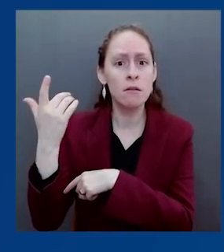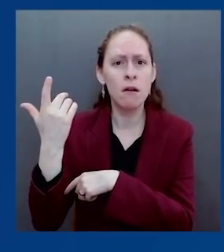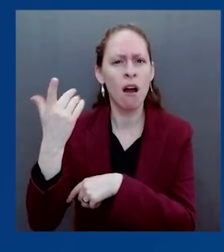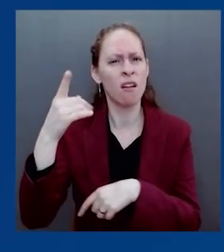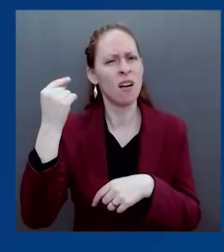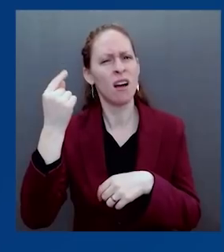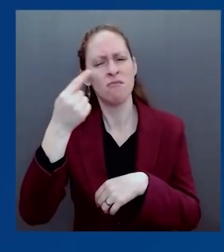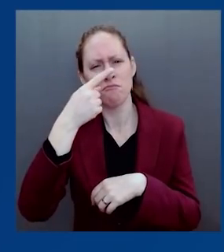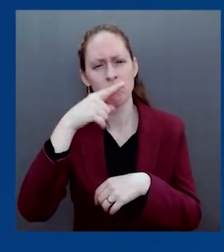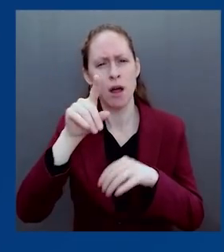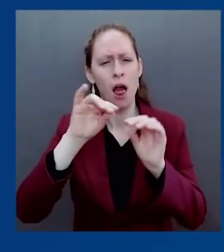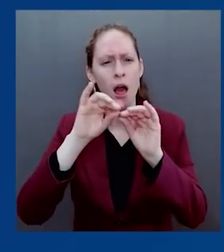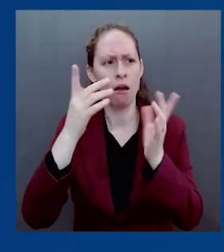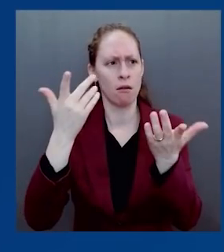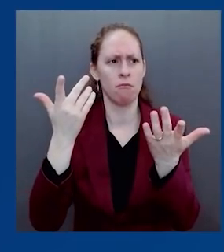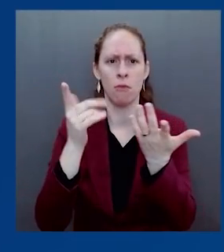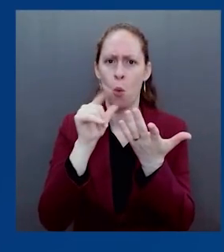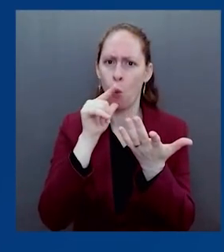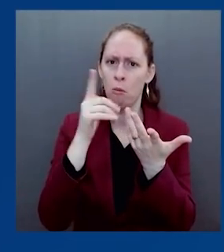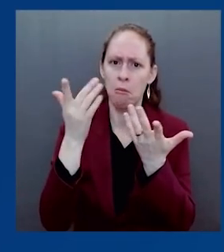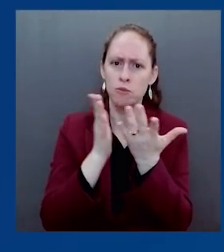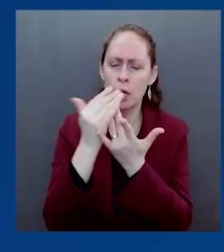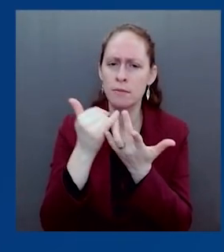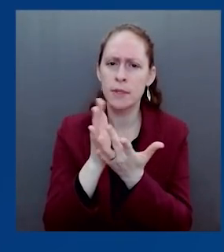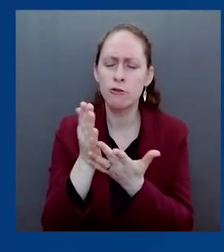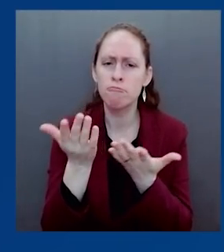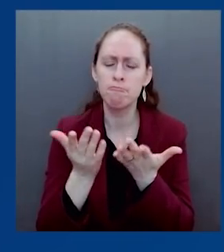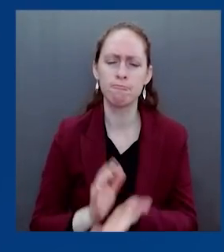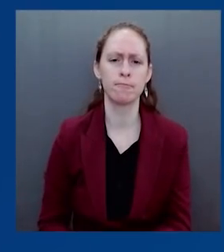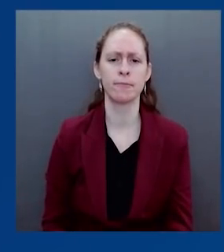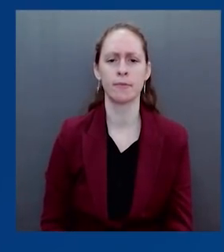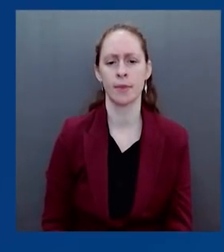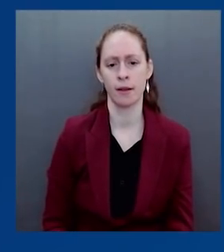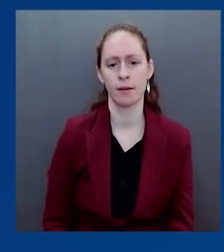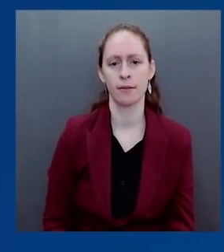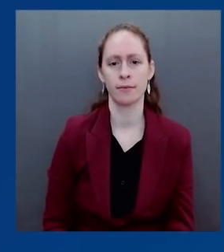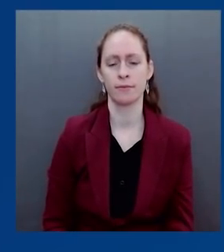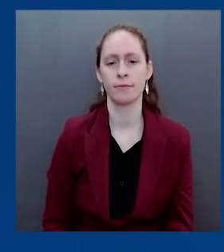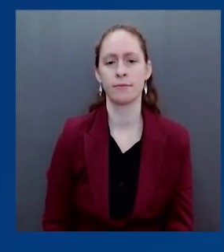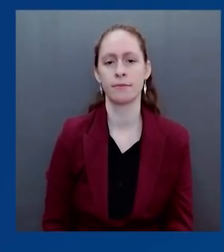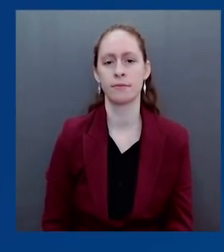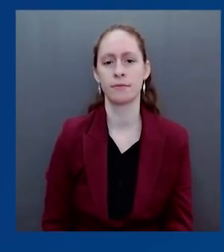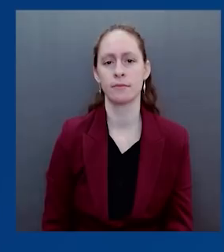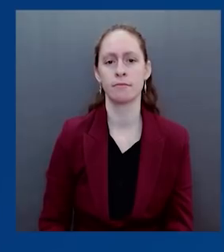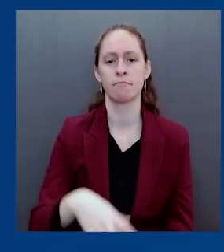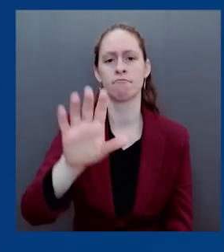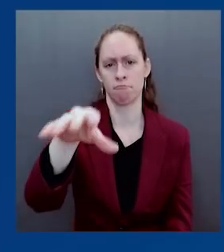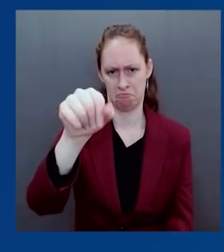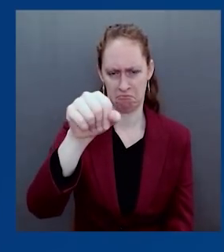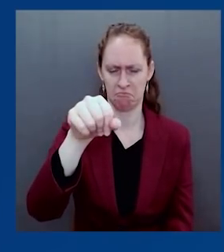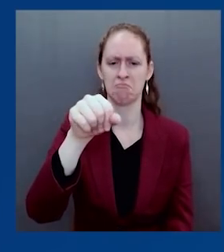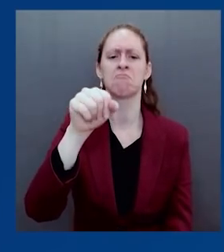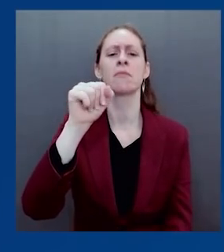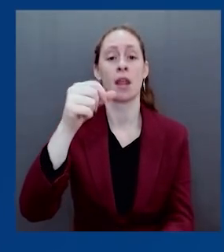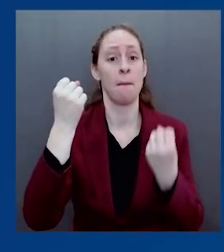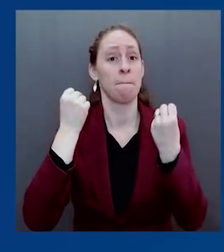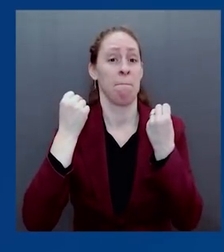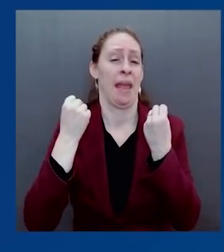and say that, you know, many schools have a dedicated supply of tests that they secured months ago,